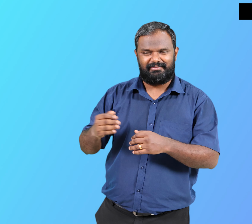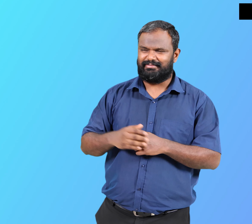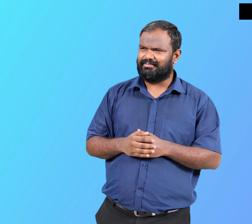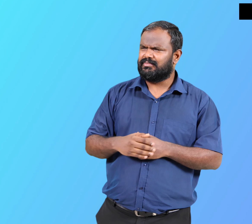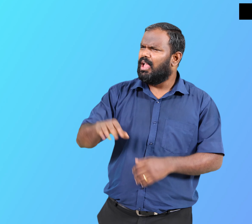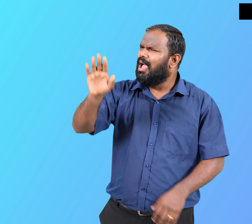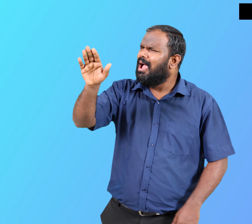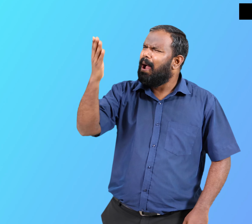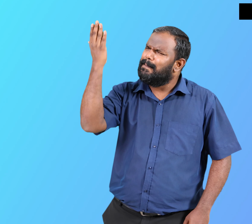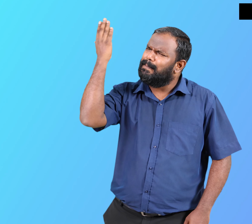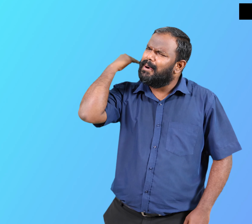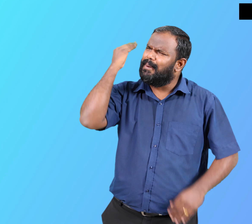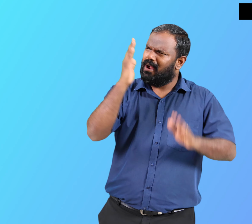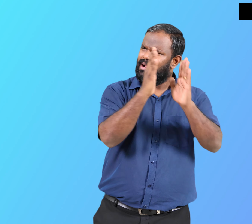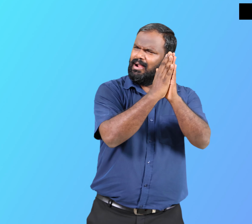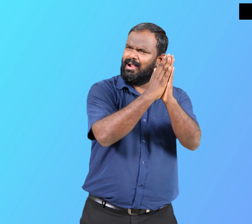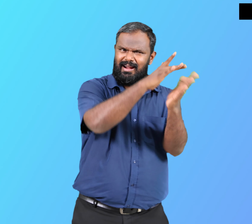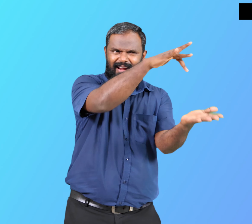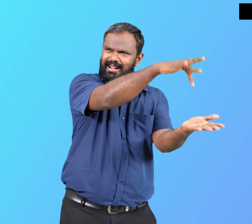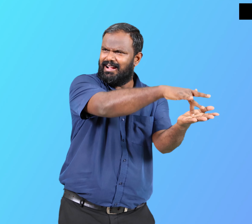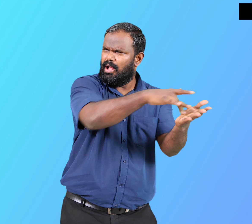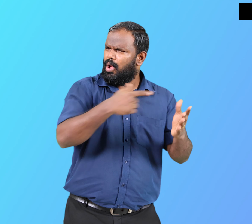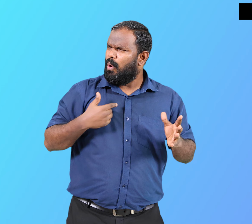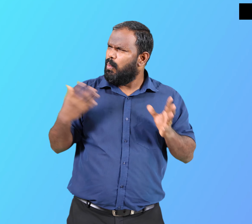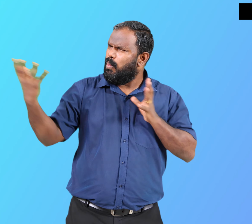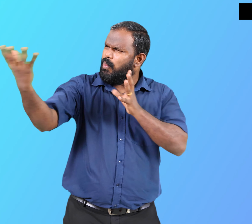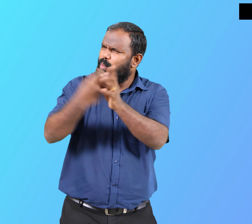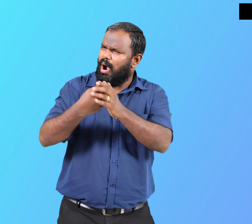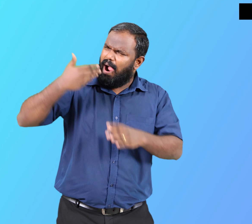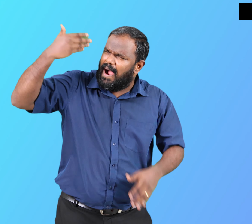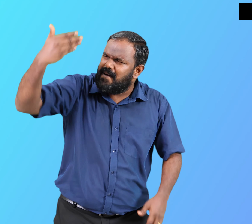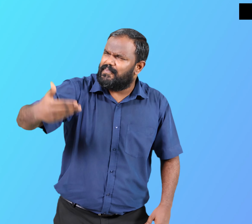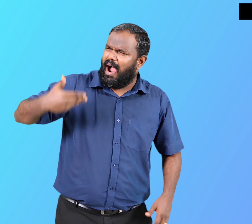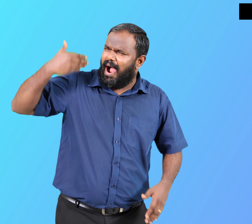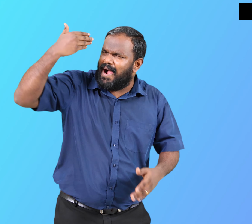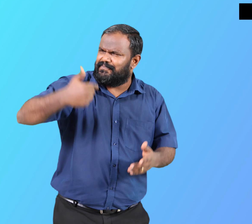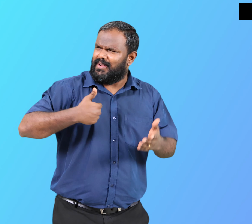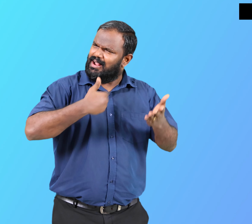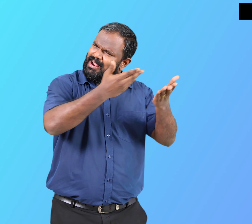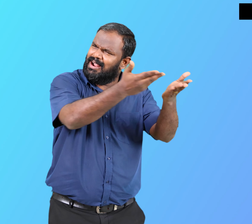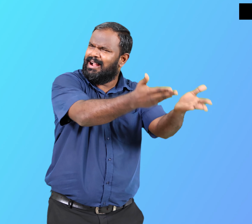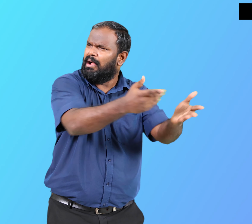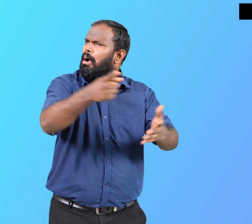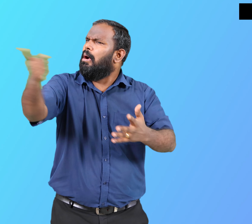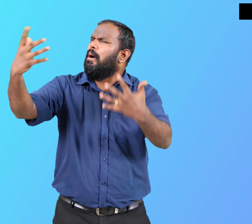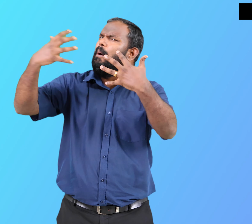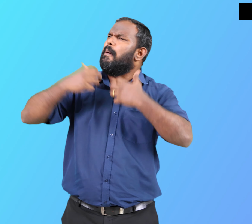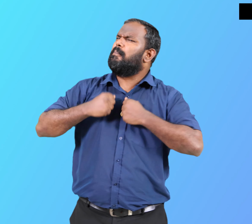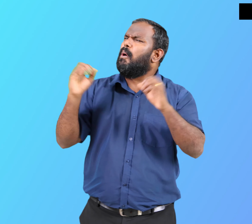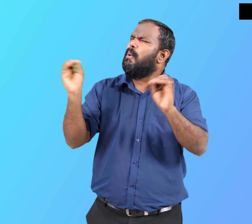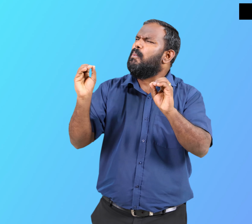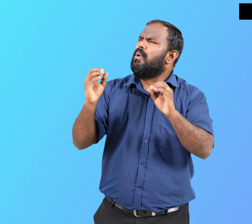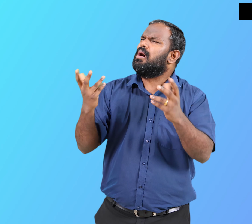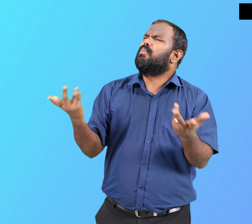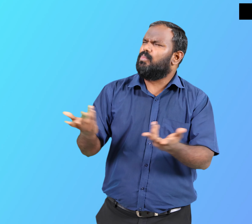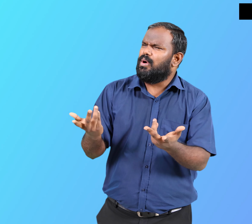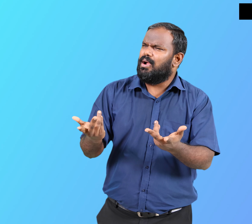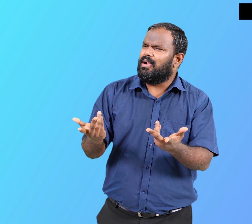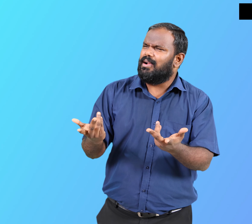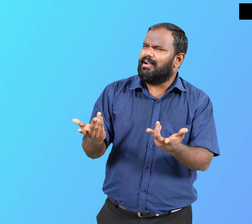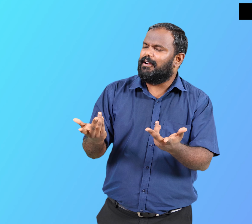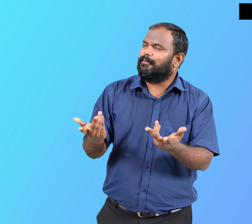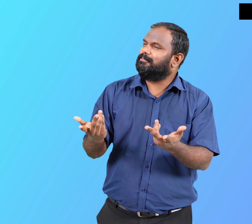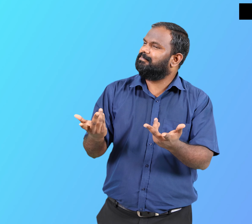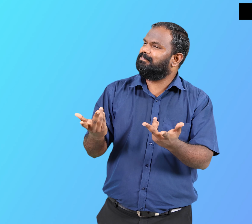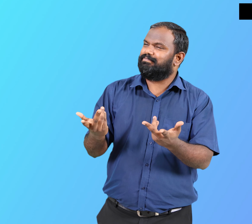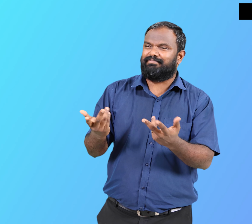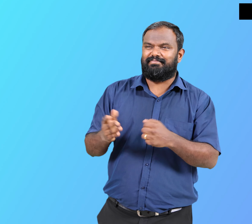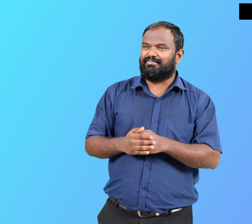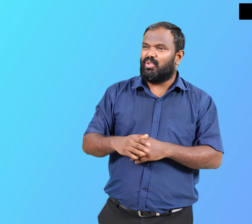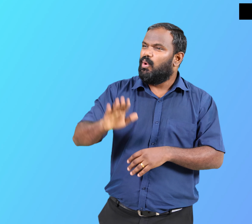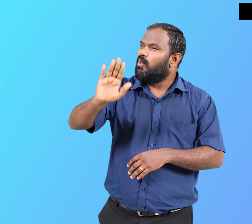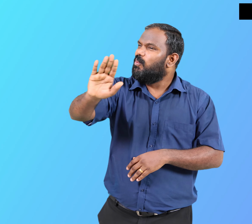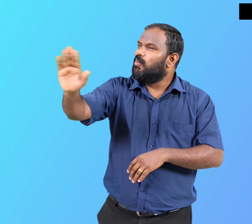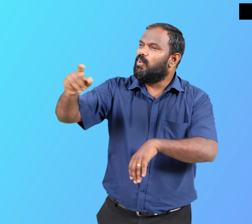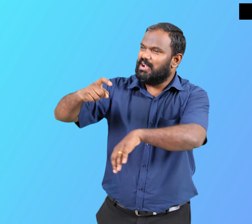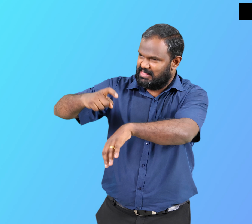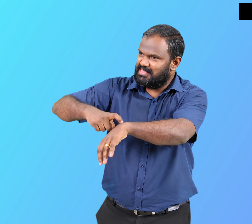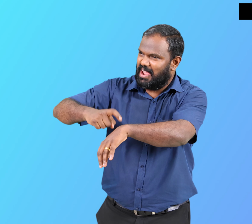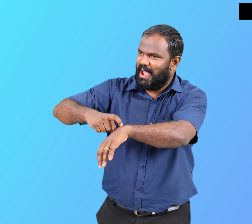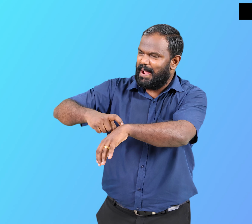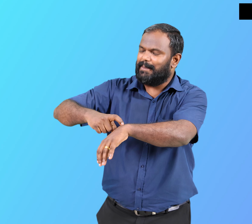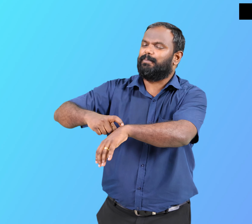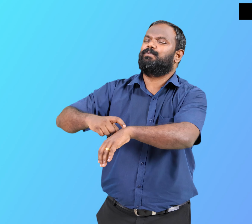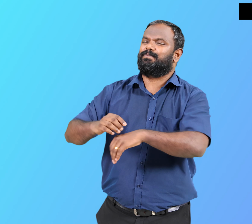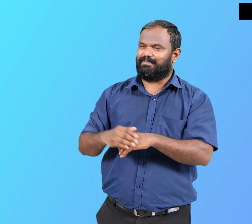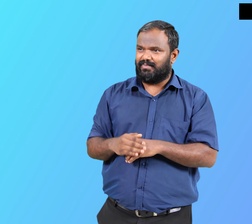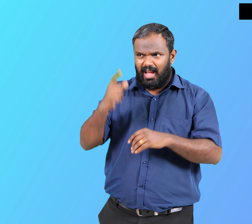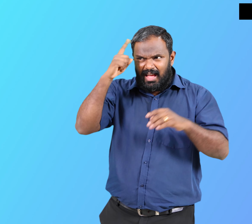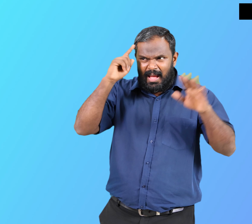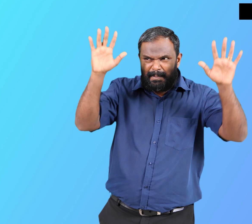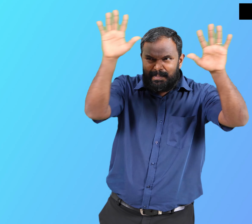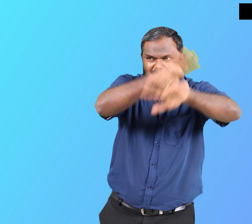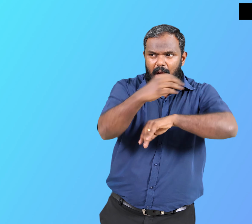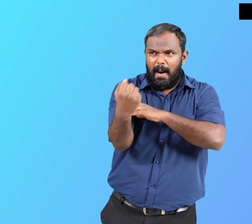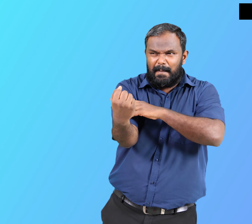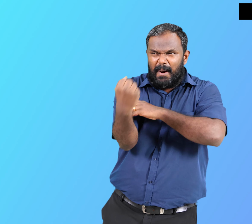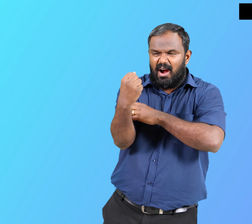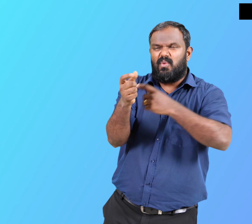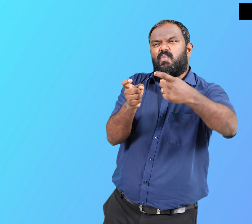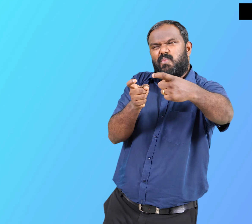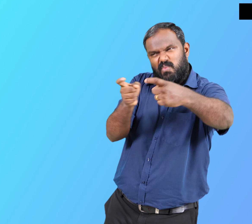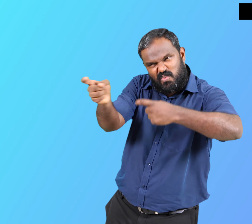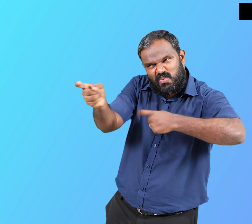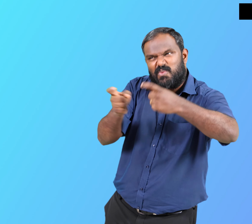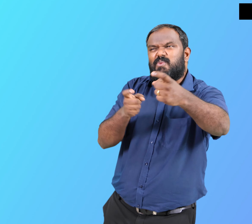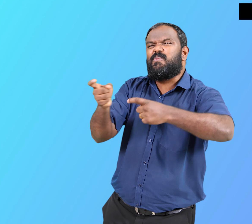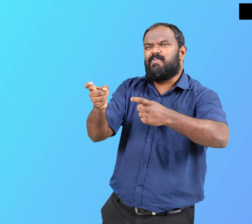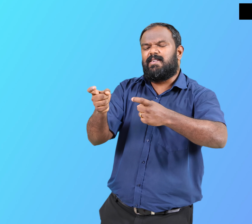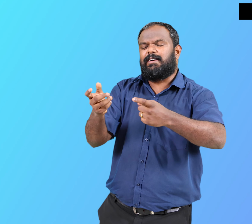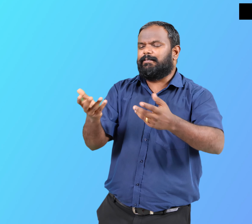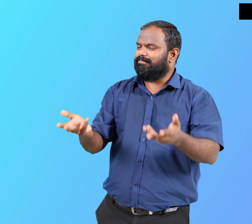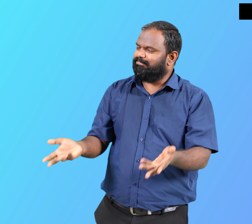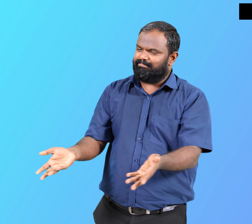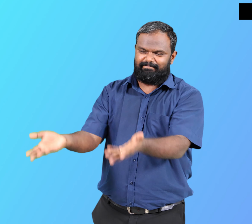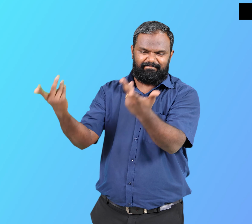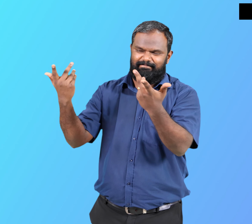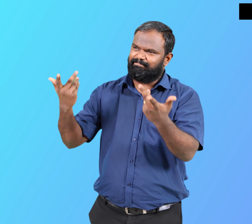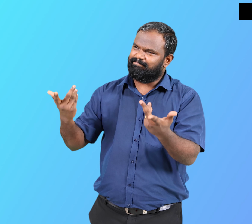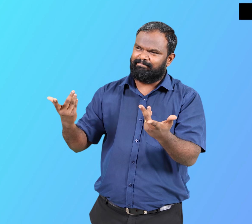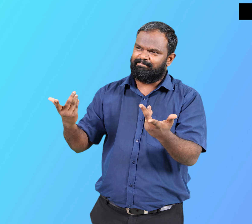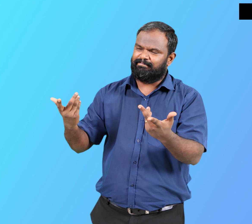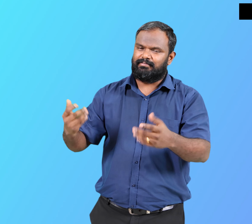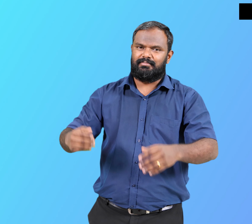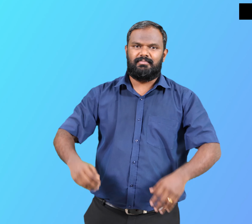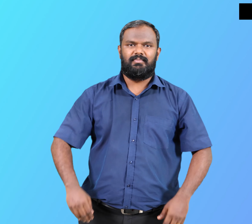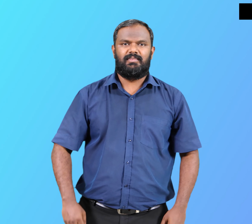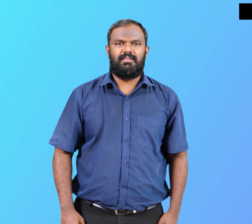I was with you every day in the Temple area. Why didn’t you try to arrest me there? But this is your time— the time when darkness rules.”